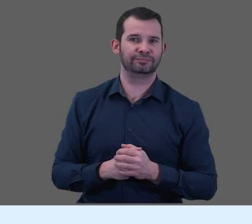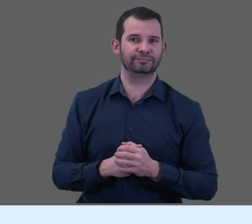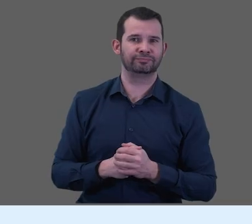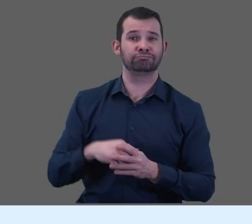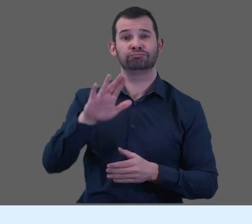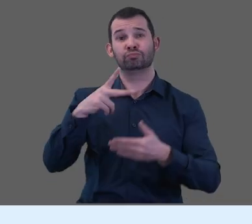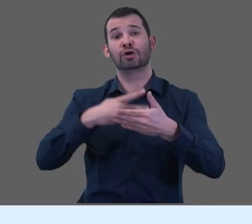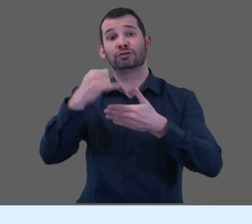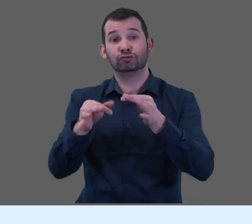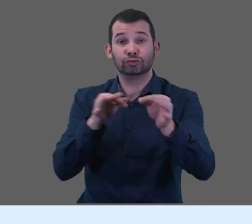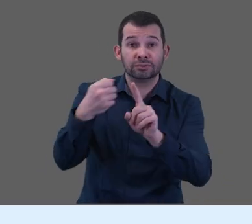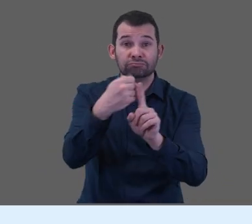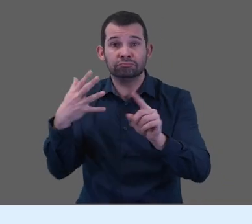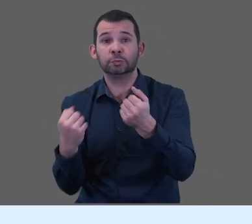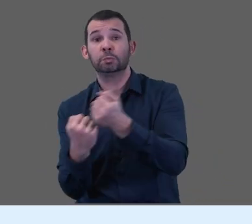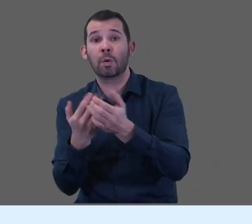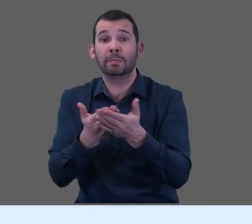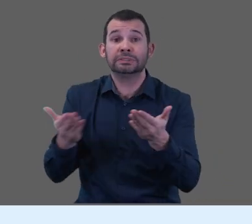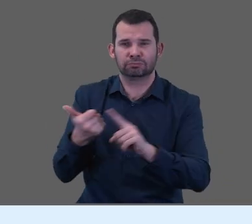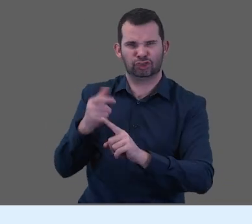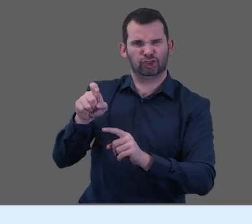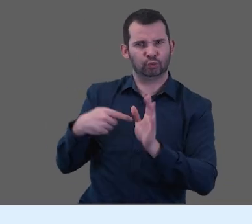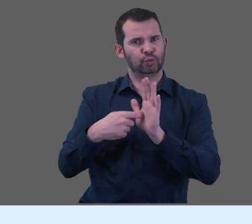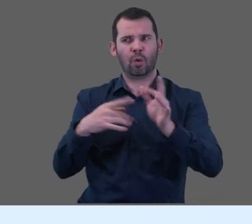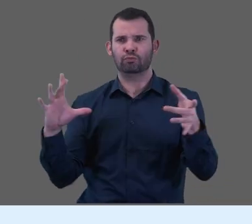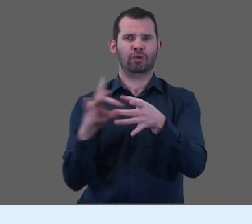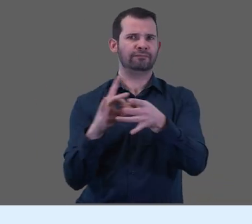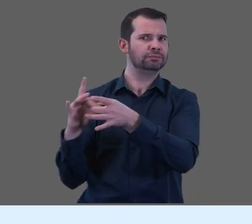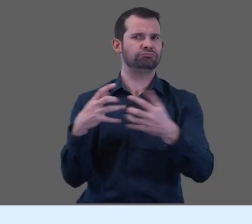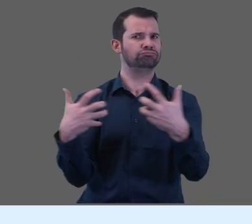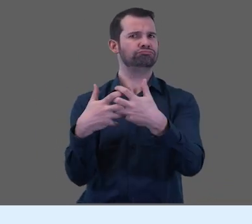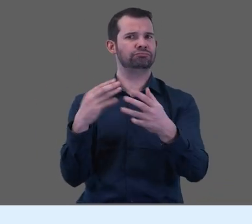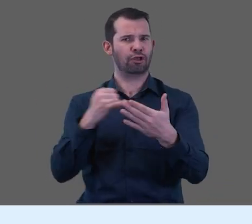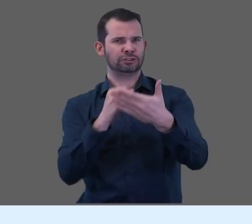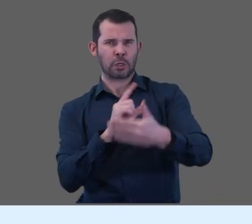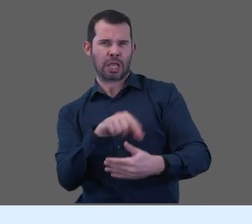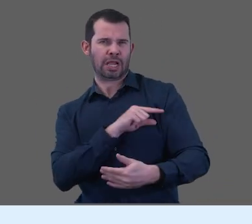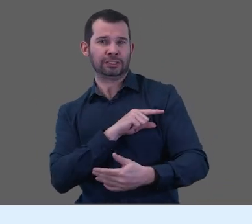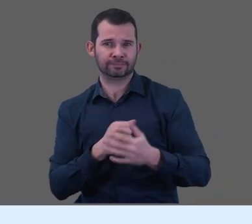Your project description and support materials should show relevance and artistic quality.